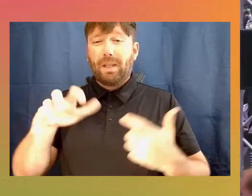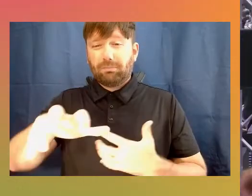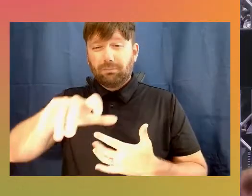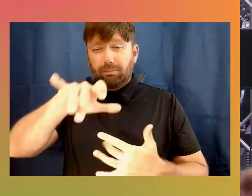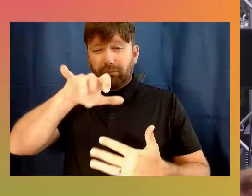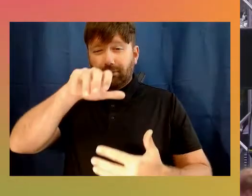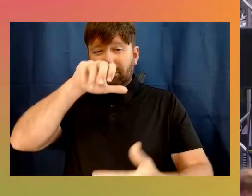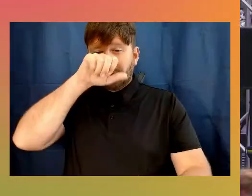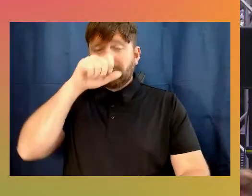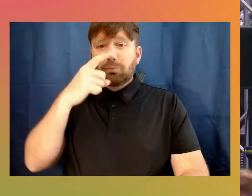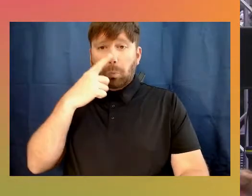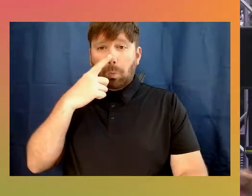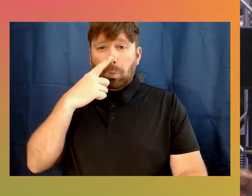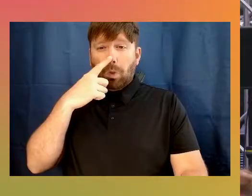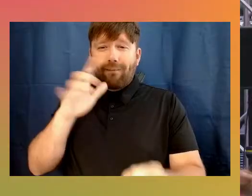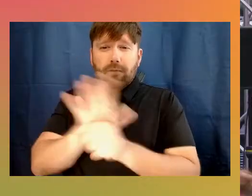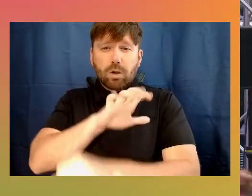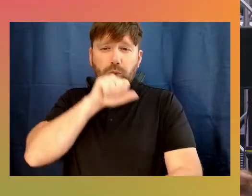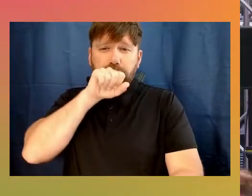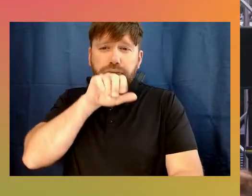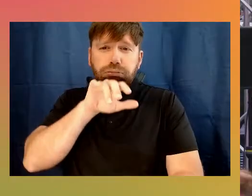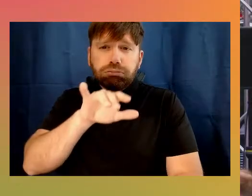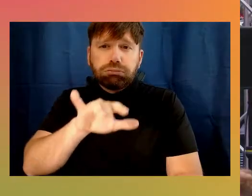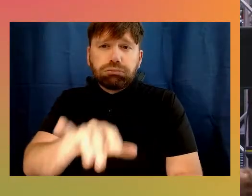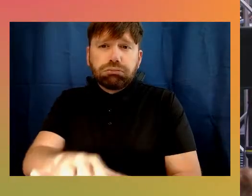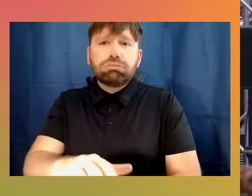DOG.